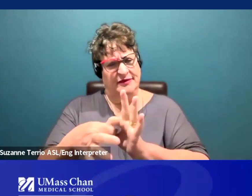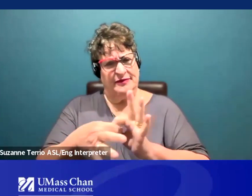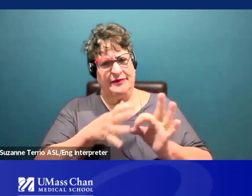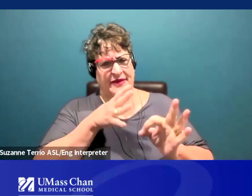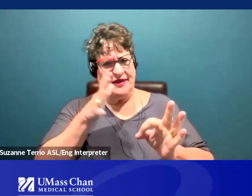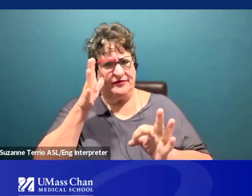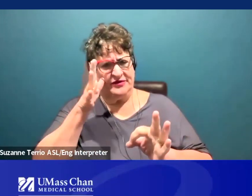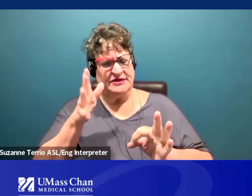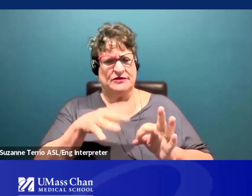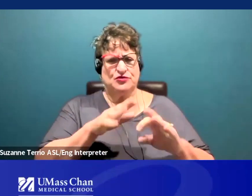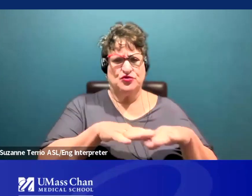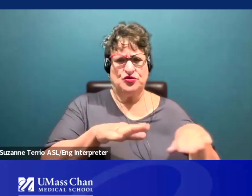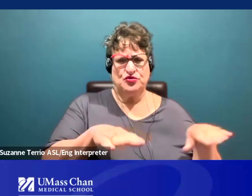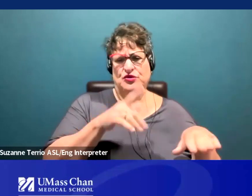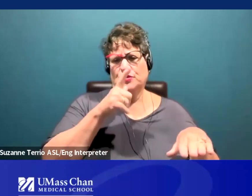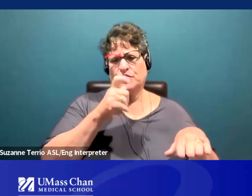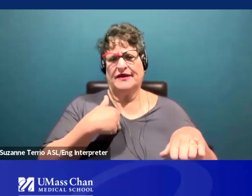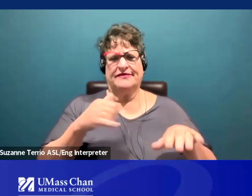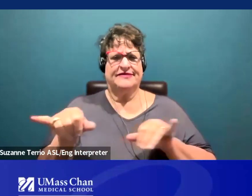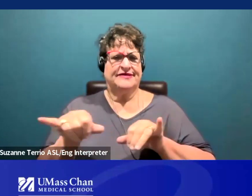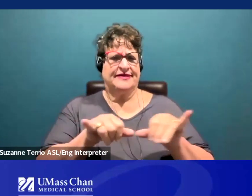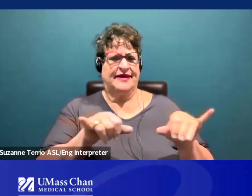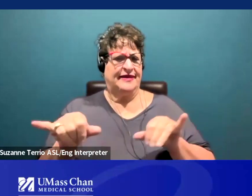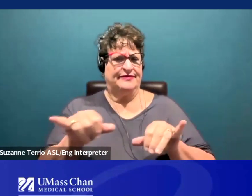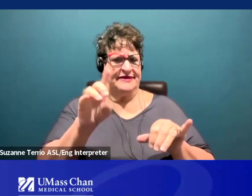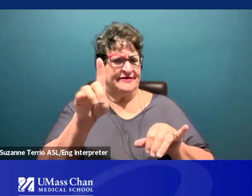That is such a wonderful question.